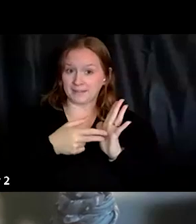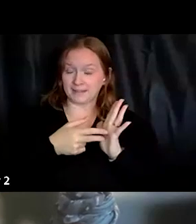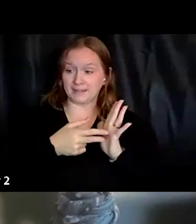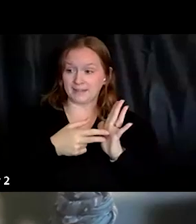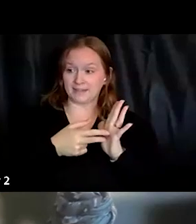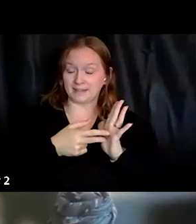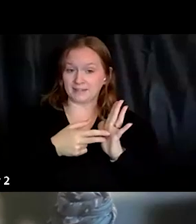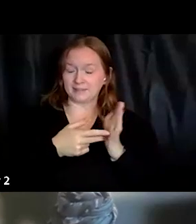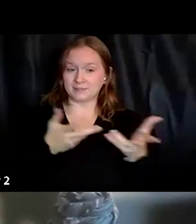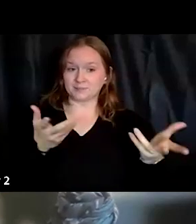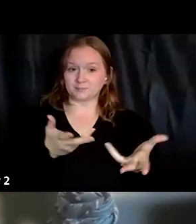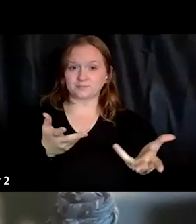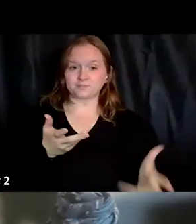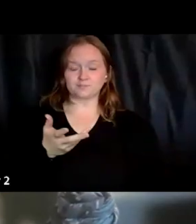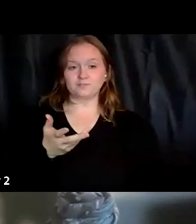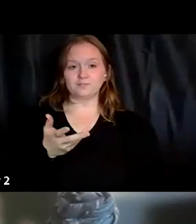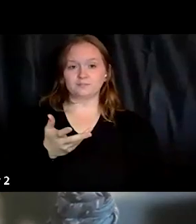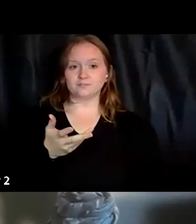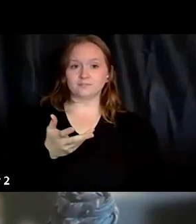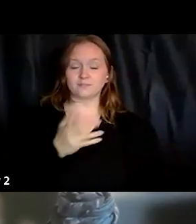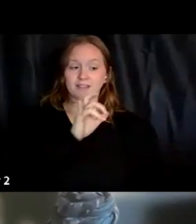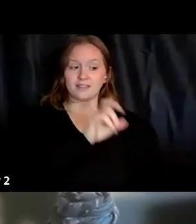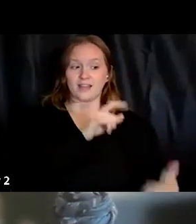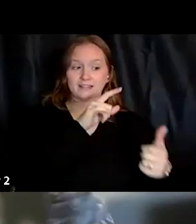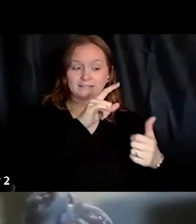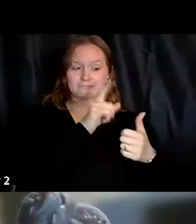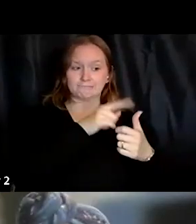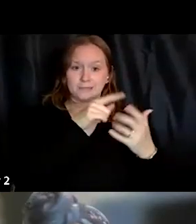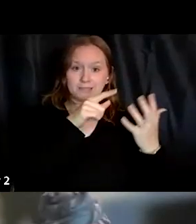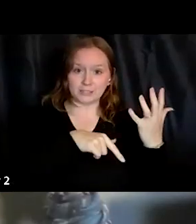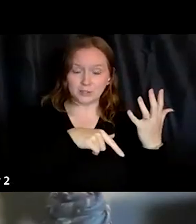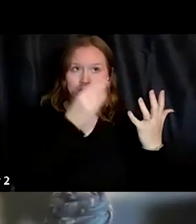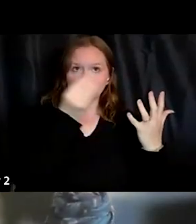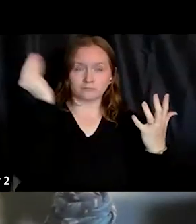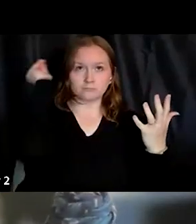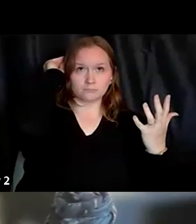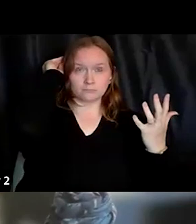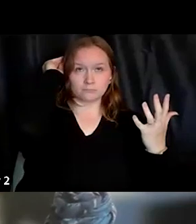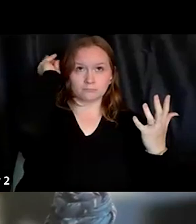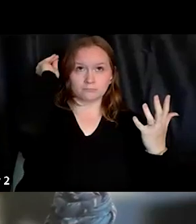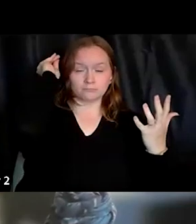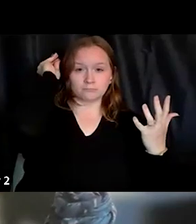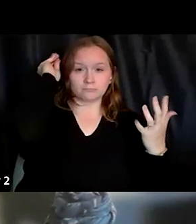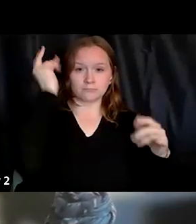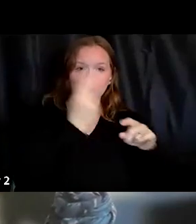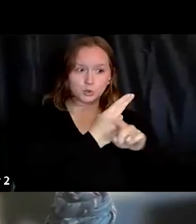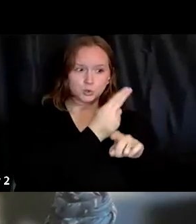is keep that criteria in mind and use it to guide your writing with the MSR.